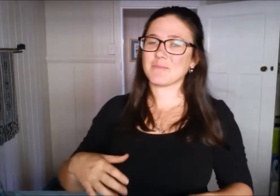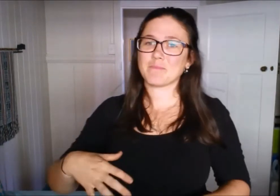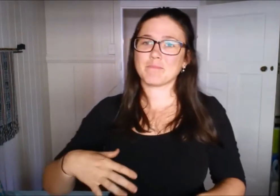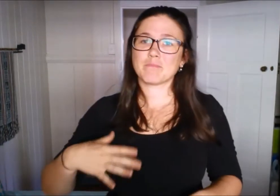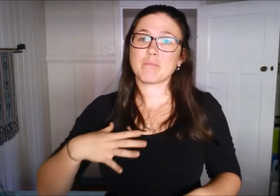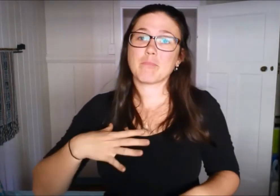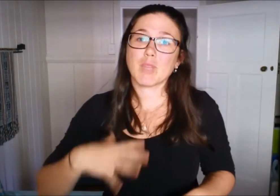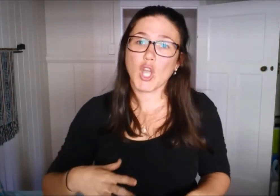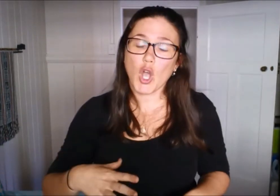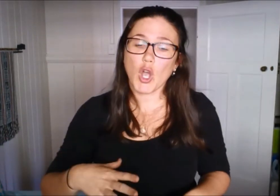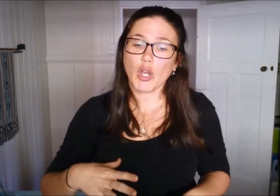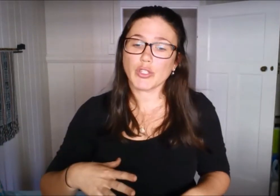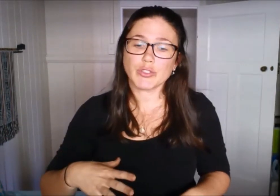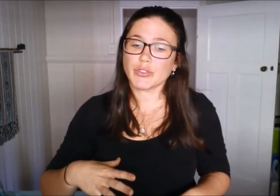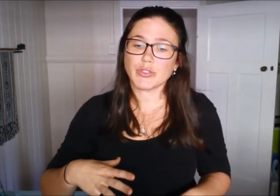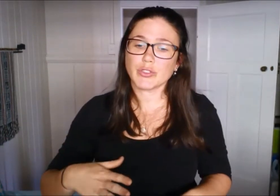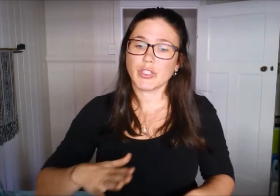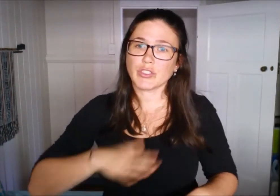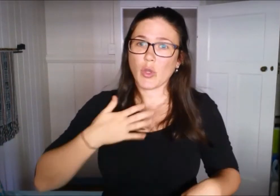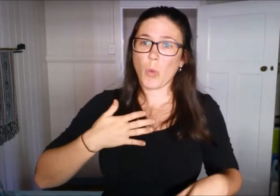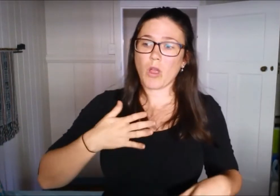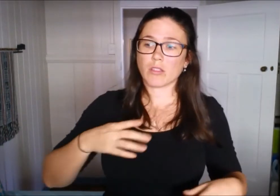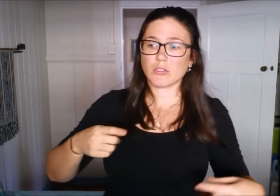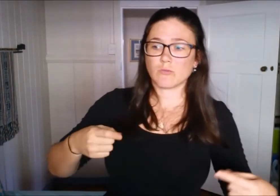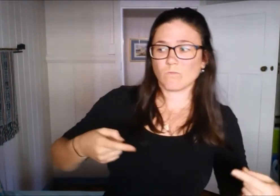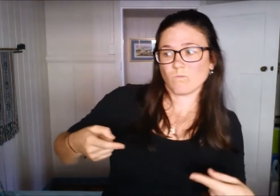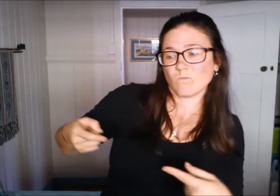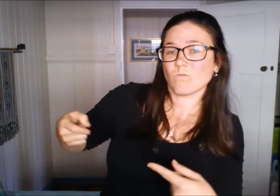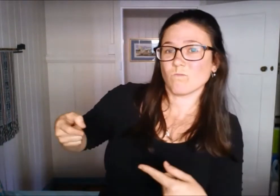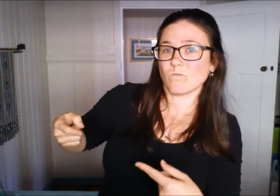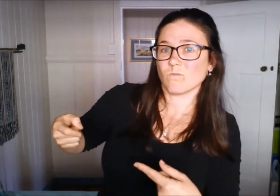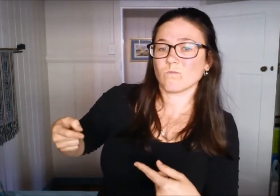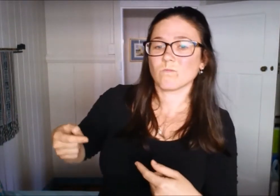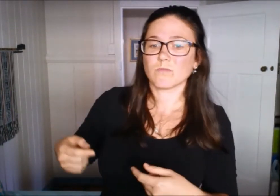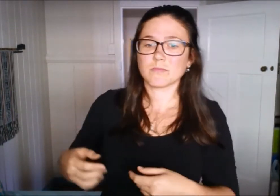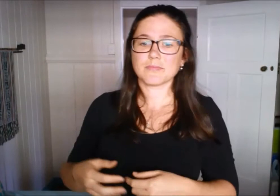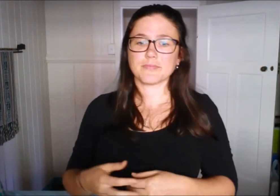and you laugh because you want to avoid resistance.